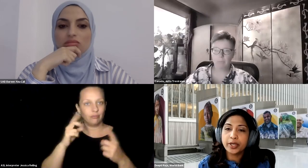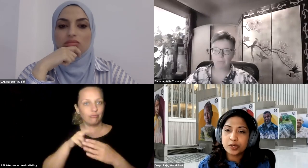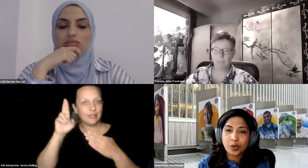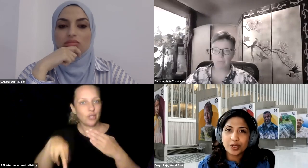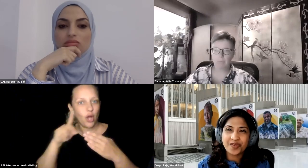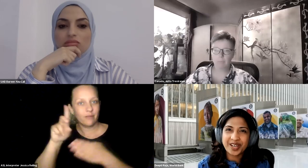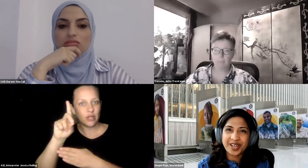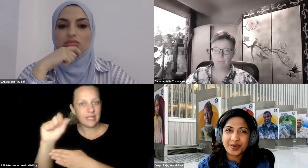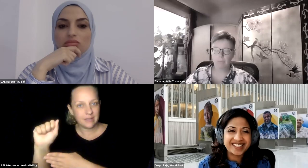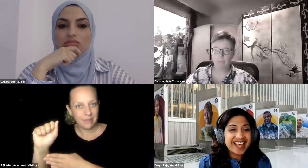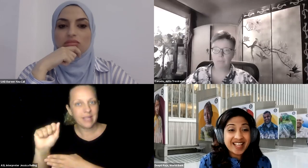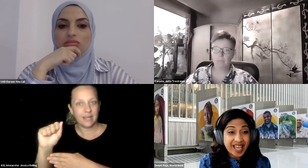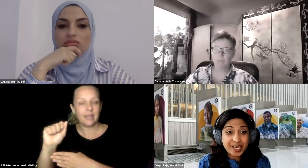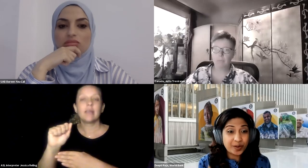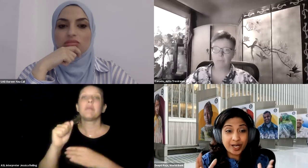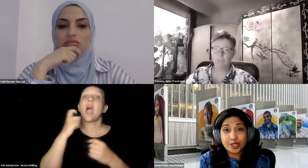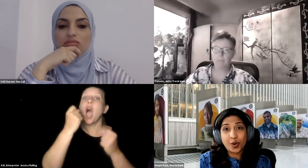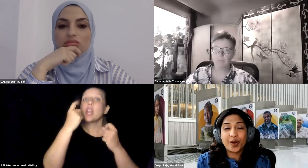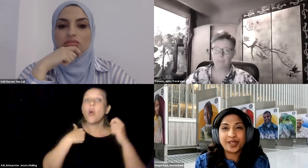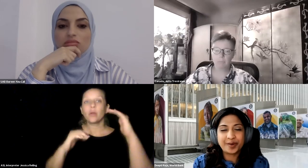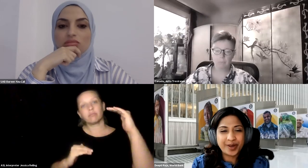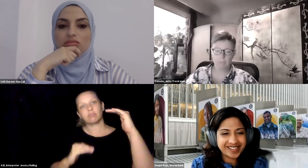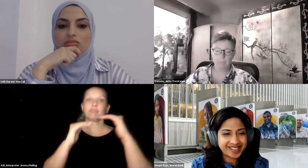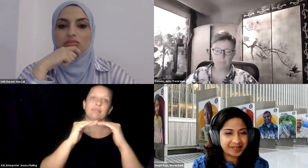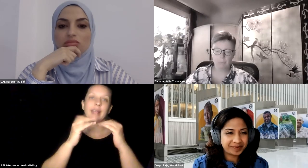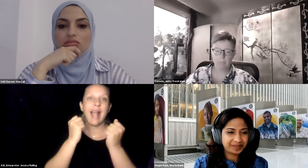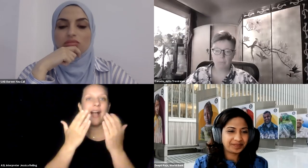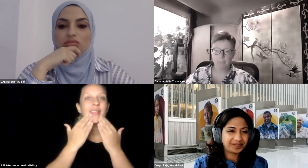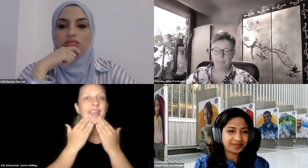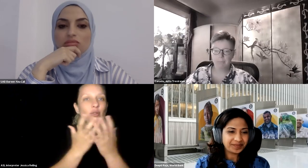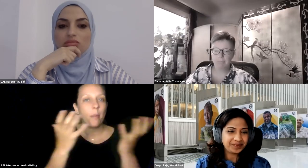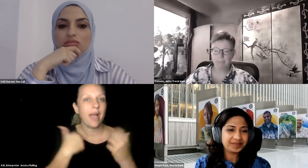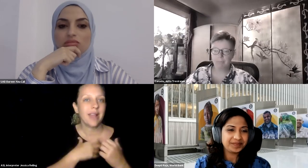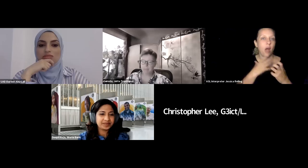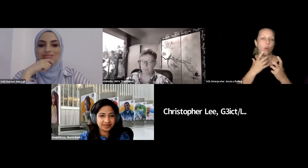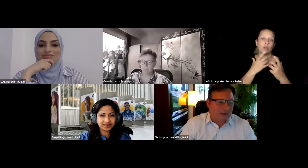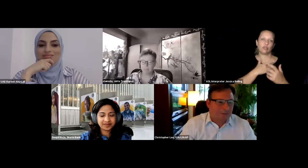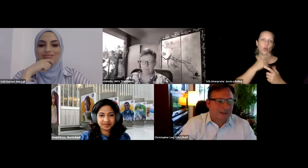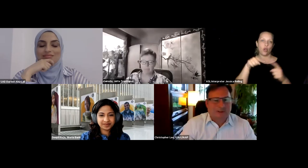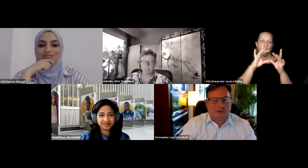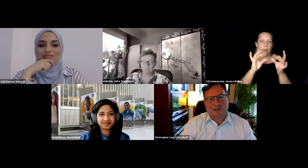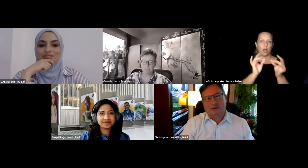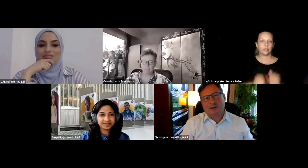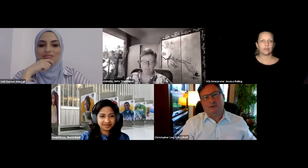solutions at universities accurately -- accelerate successful outcomes for students with disabilities and do not become a new